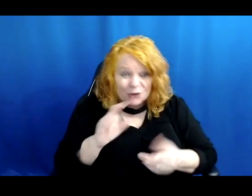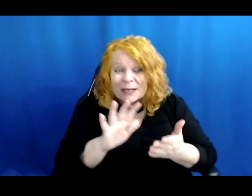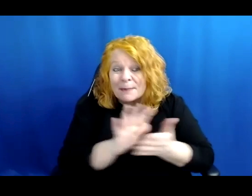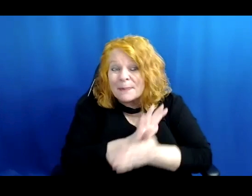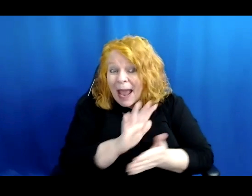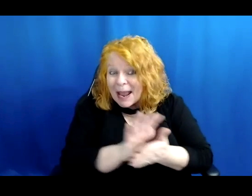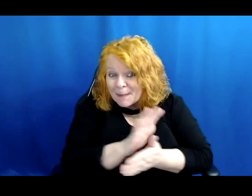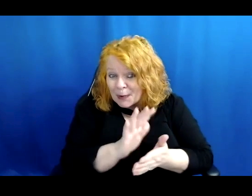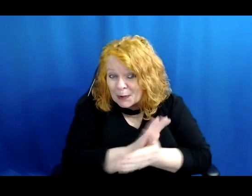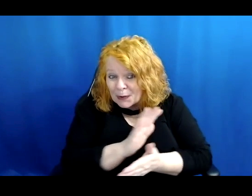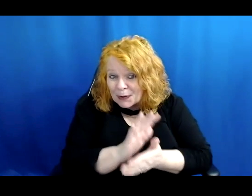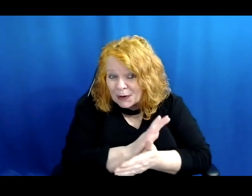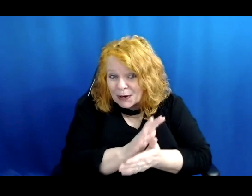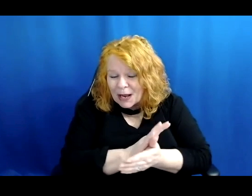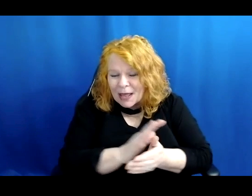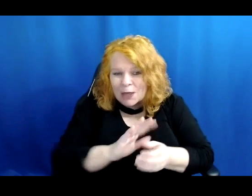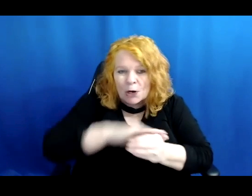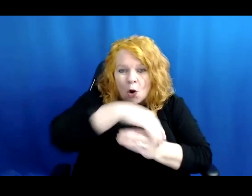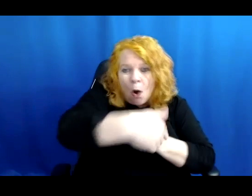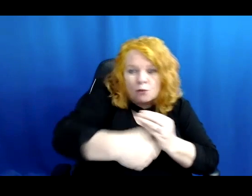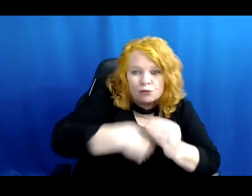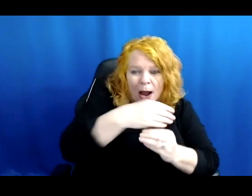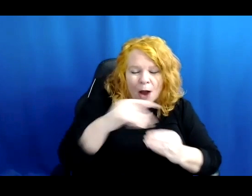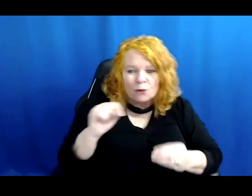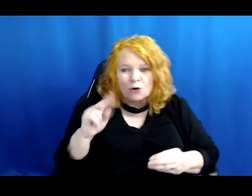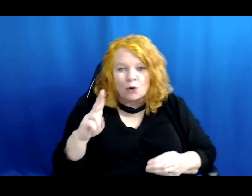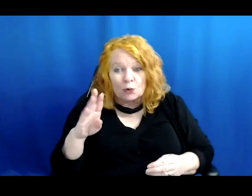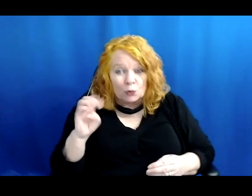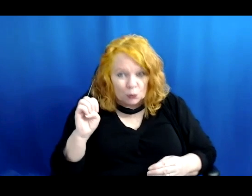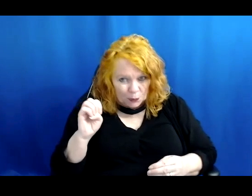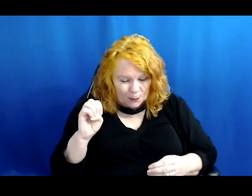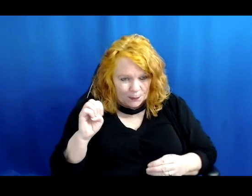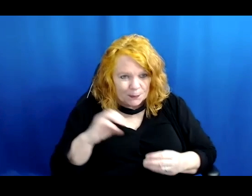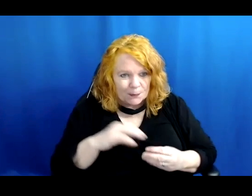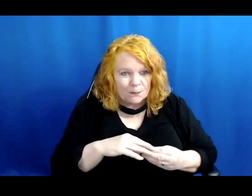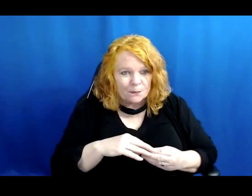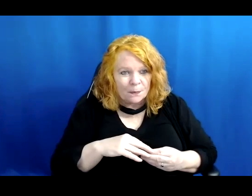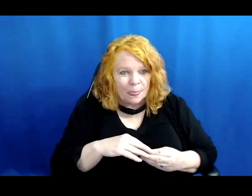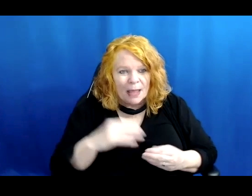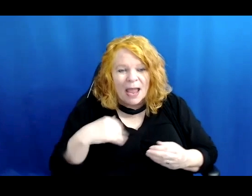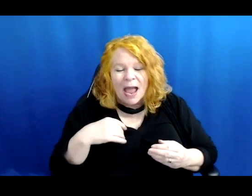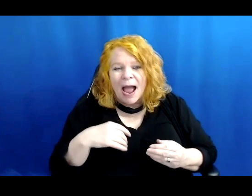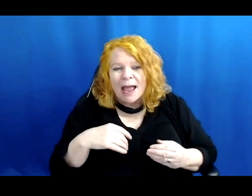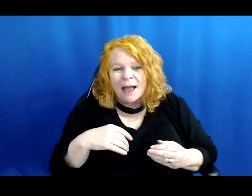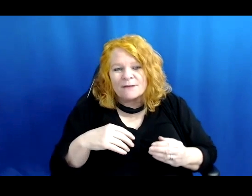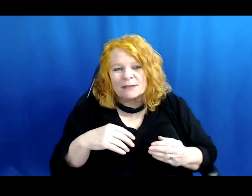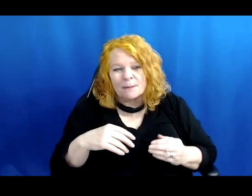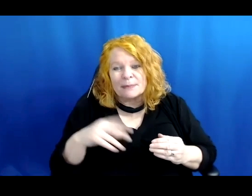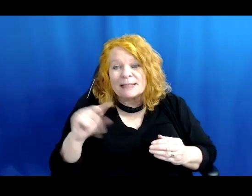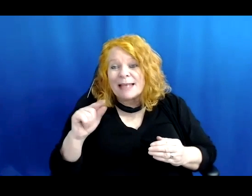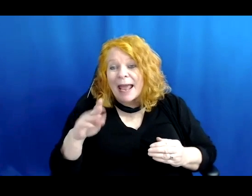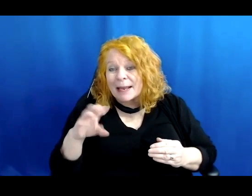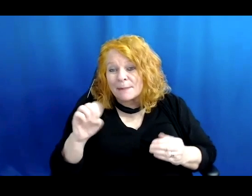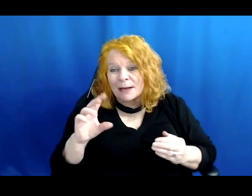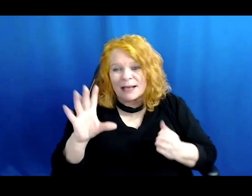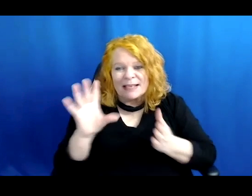go around your craft tube. Your cardboard. I put a double sided piece of tape on mine.